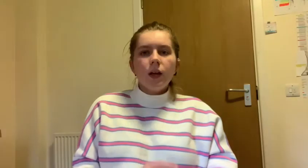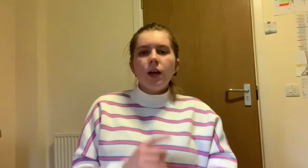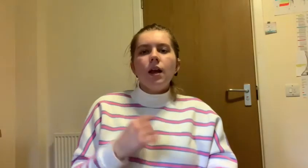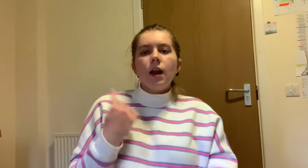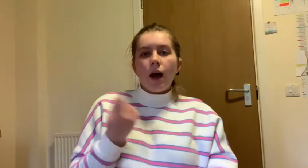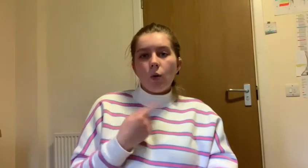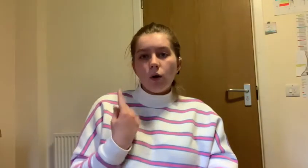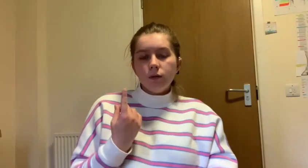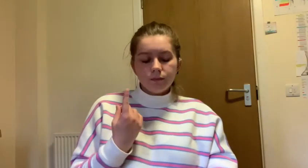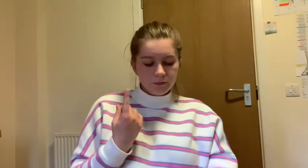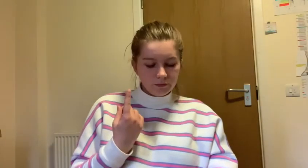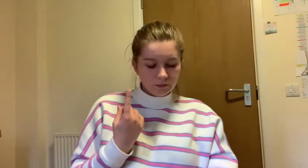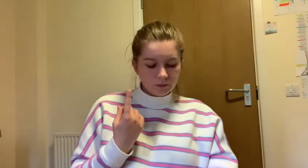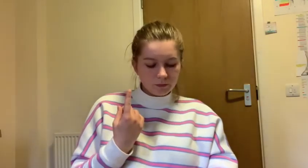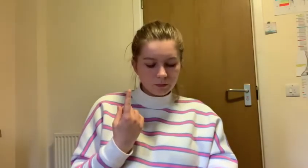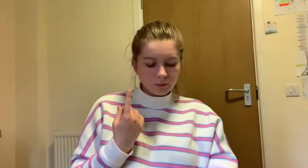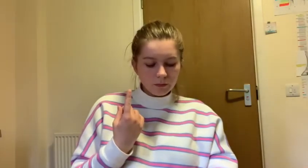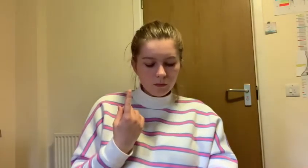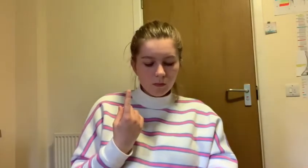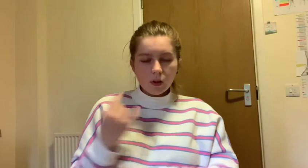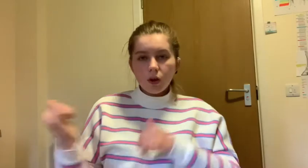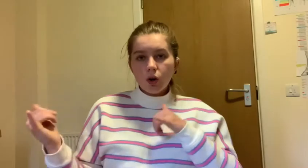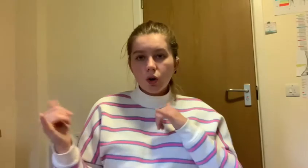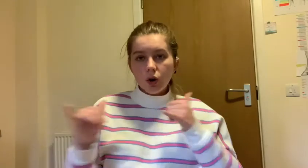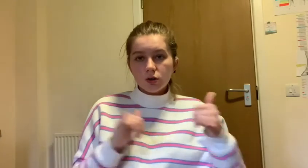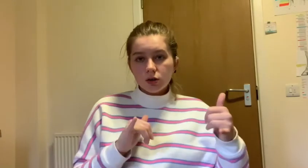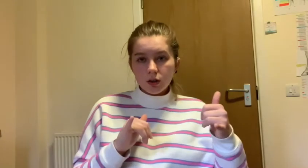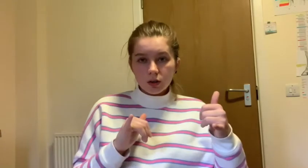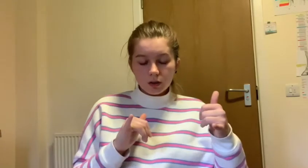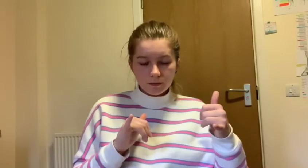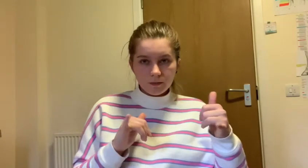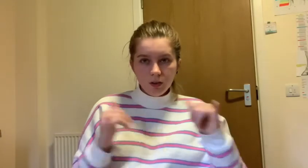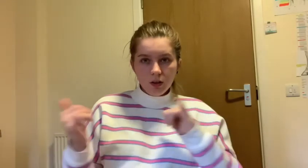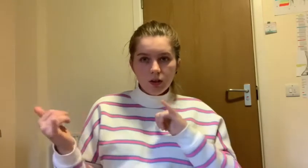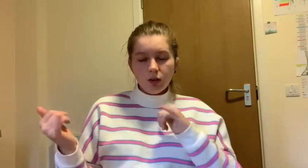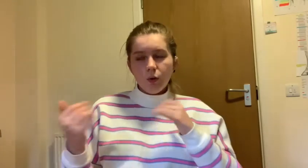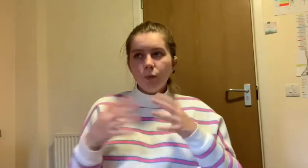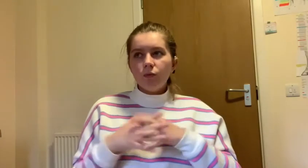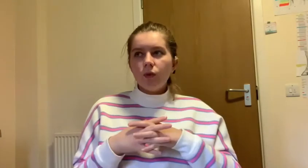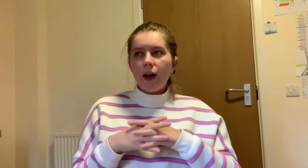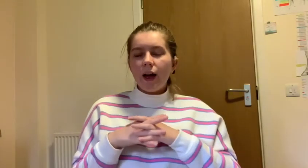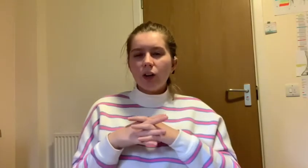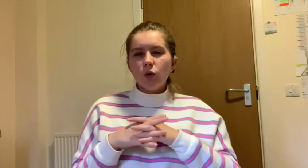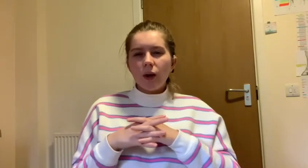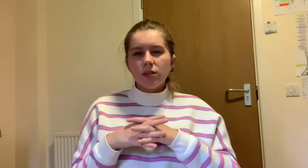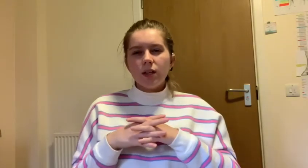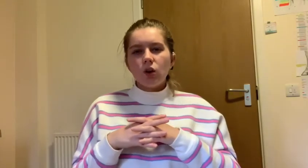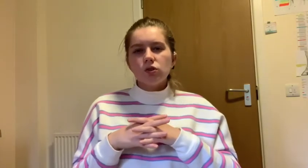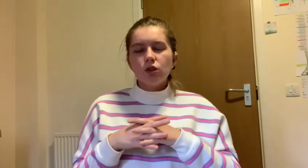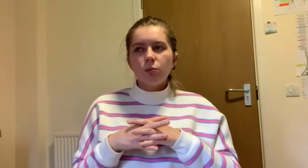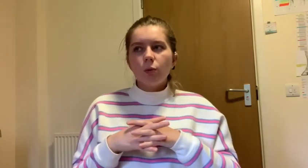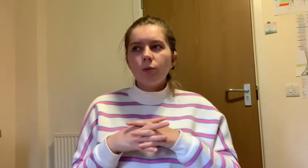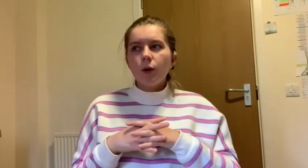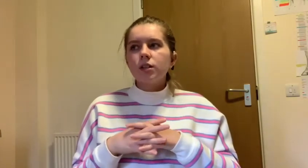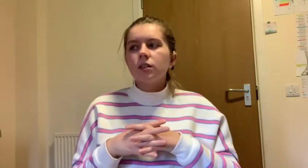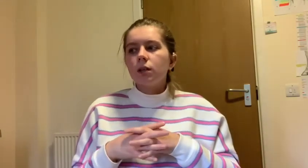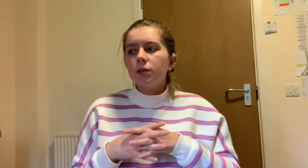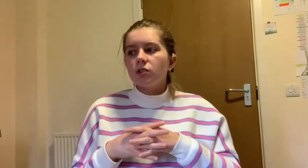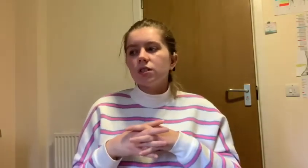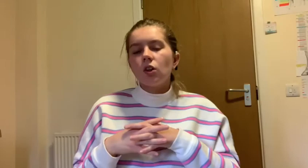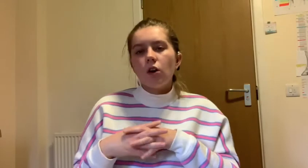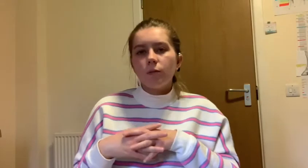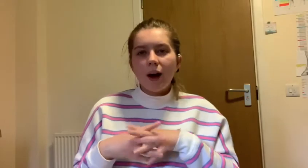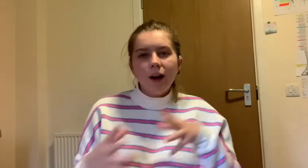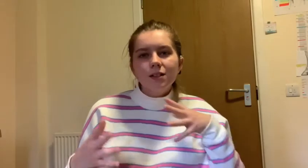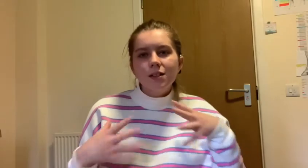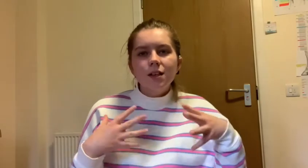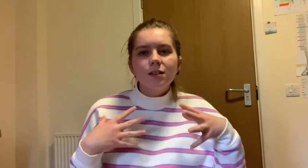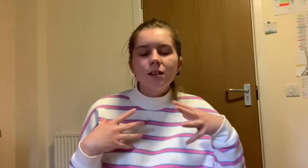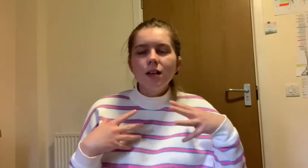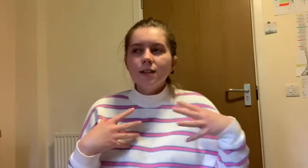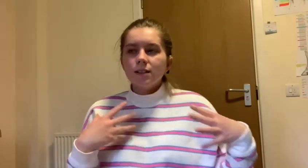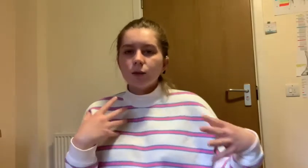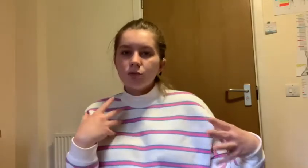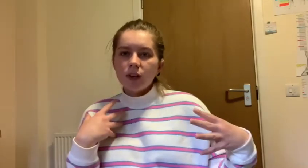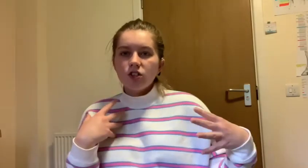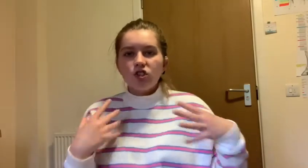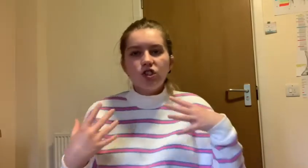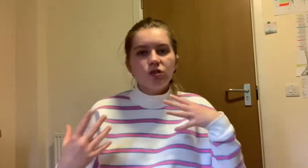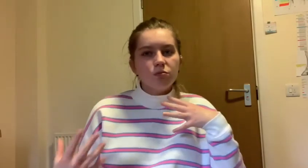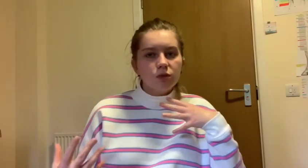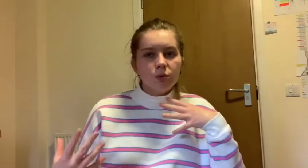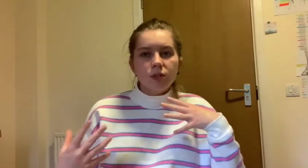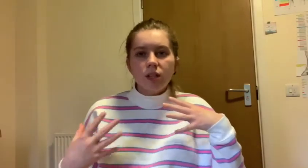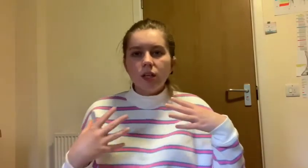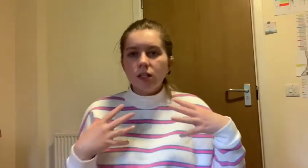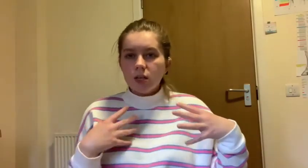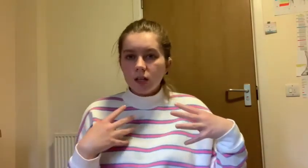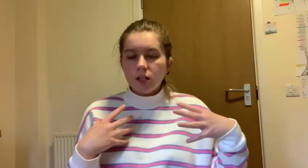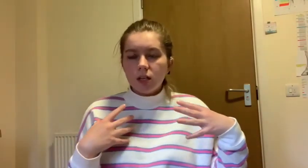"In our concert" I don't know how to sign concert but because there is a lot of partying, celebration, music and dancing, I feel like all